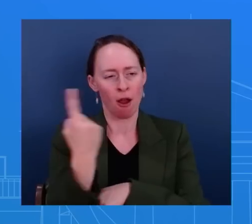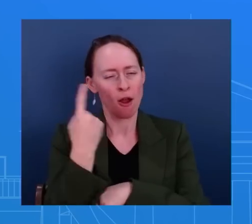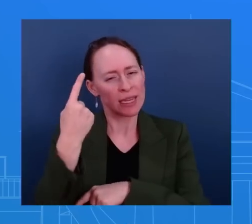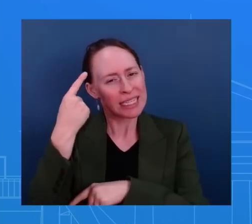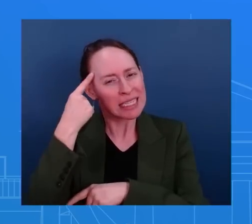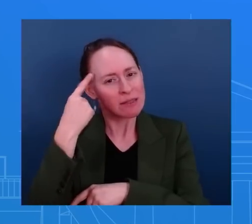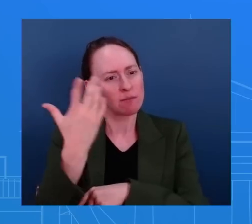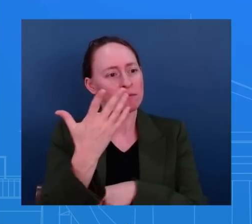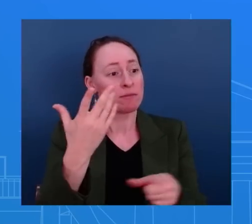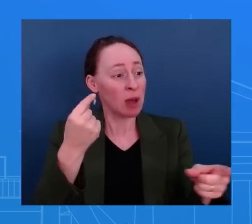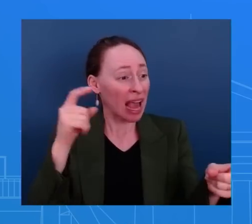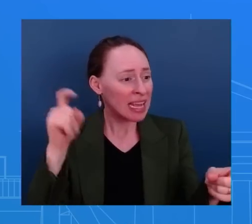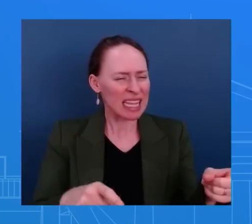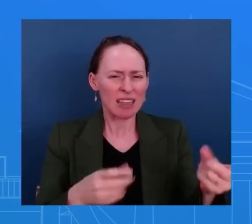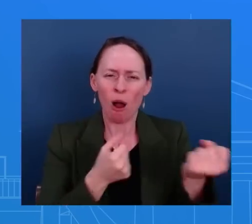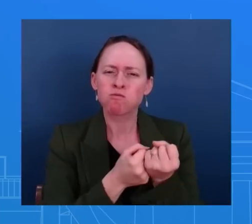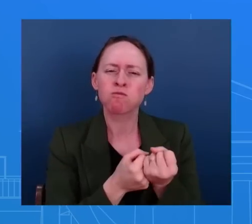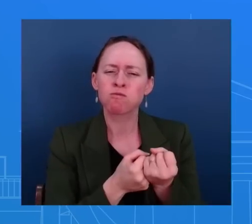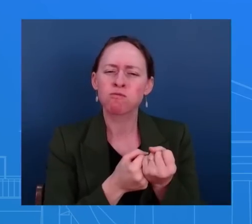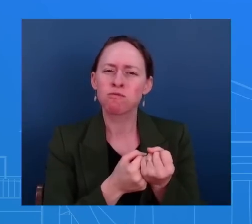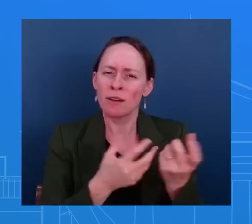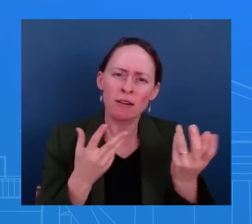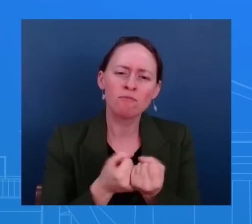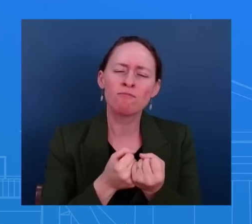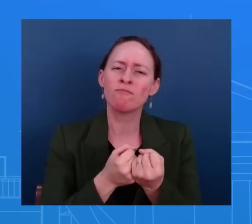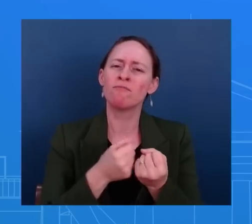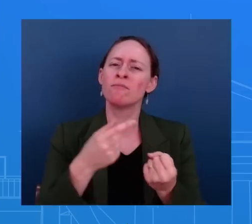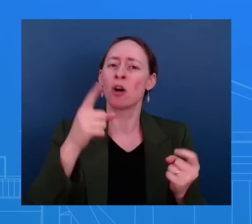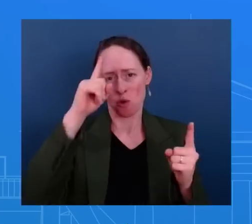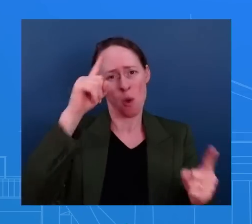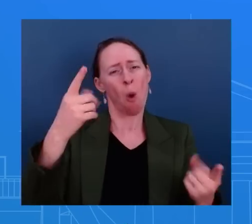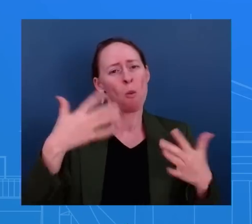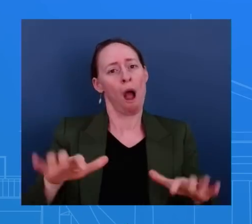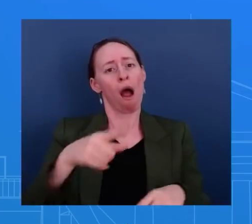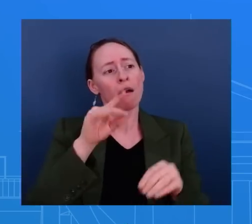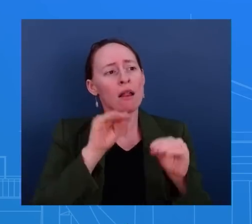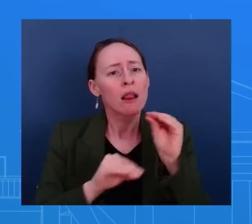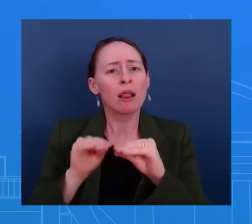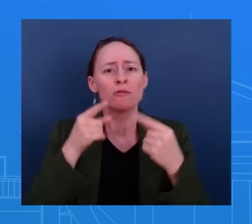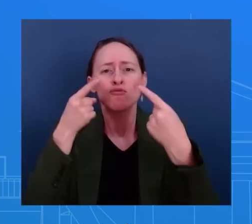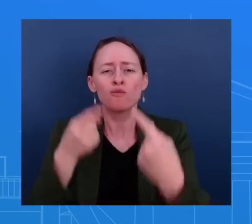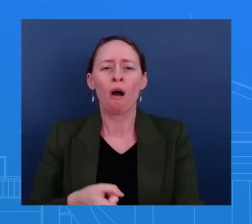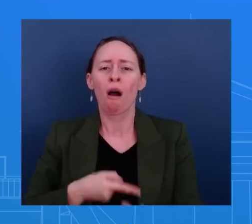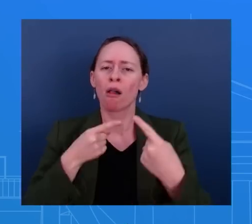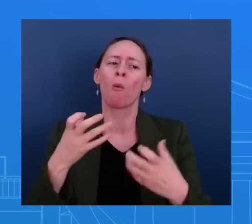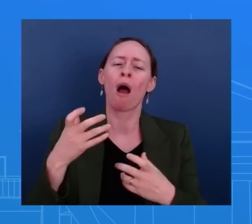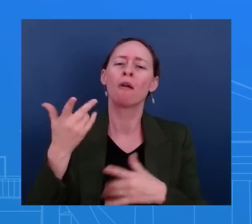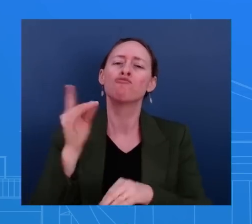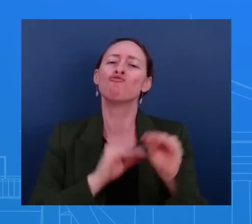and deal with issues that matter to them. And that's what we have been doing. All of the things that I have talked about --